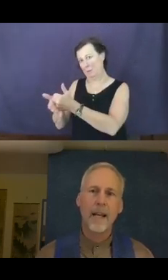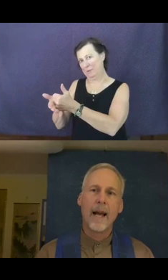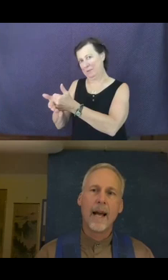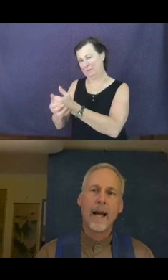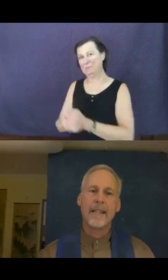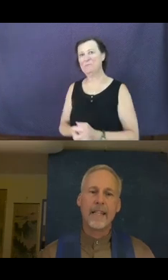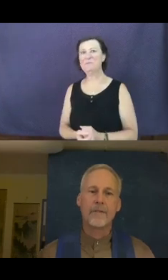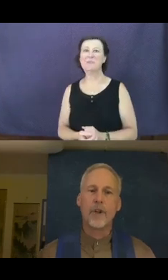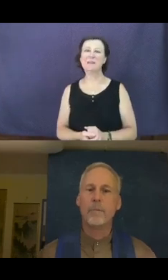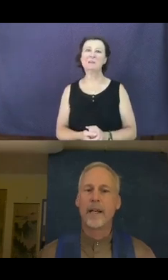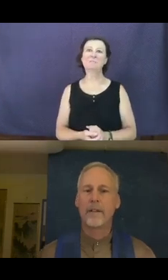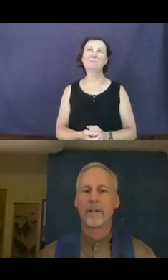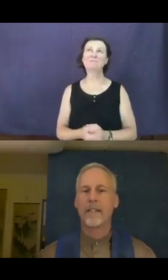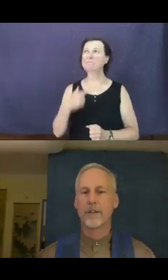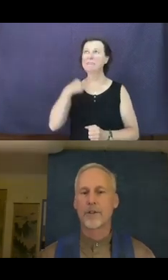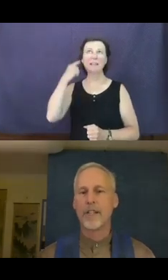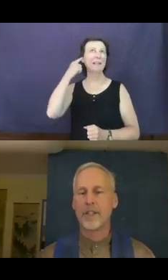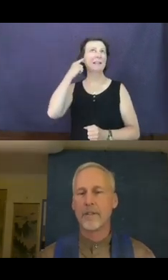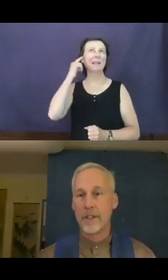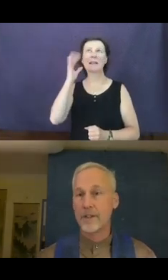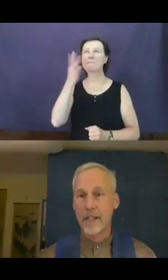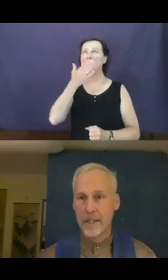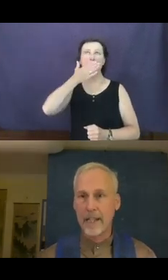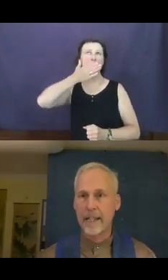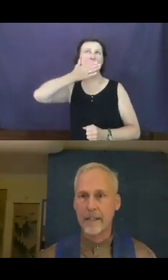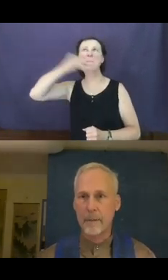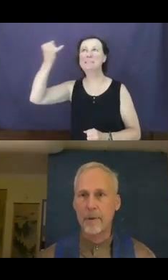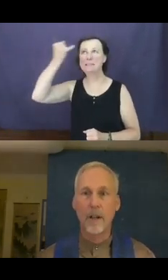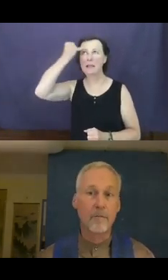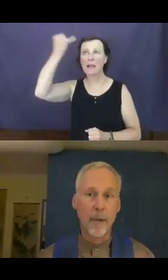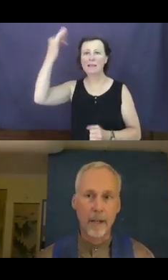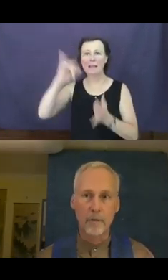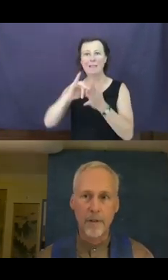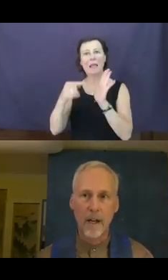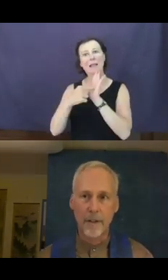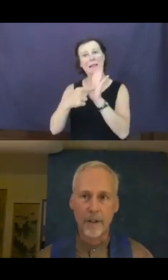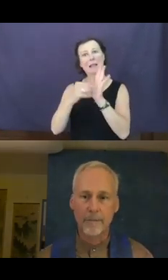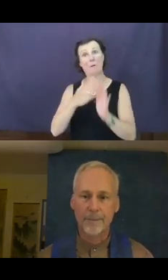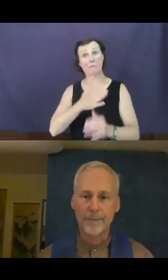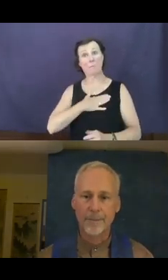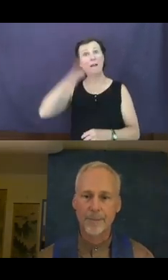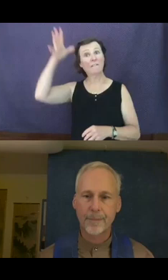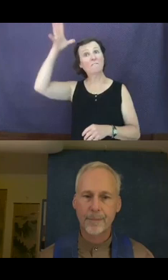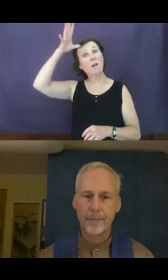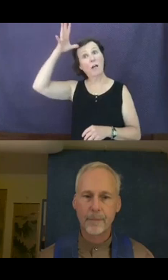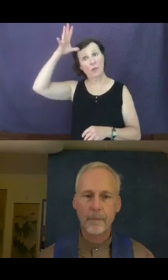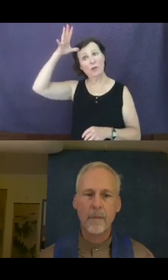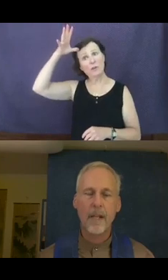I can think of no better illustration of this than the example of my own father.